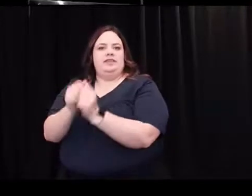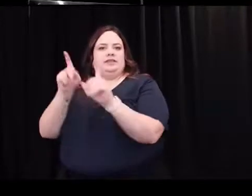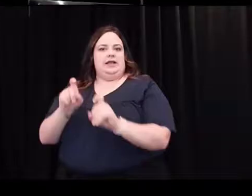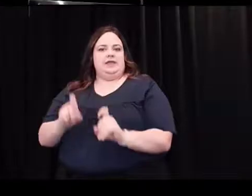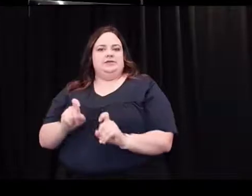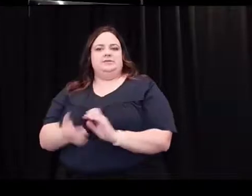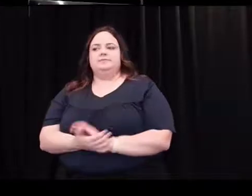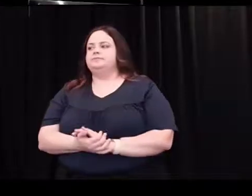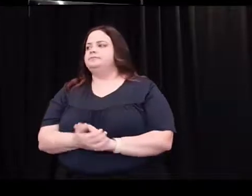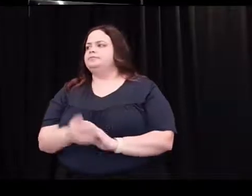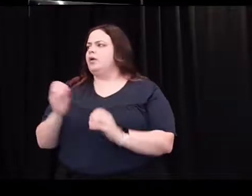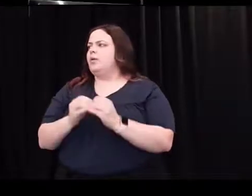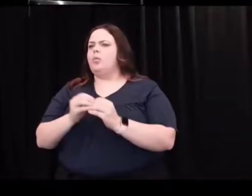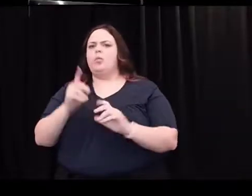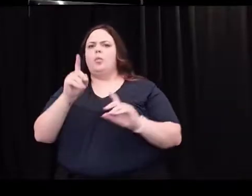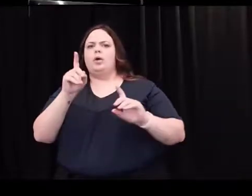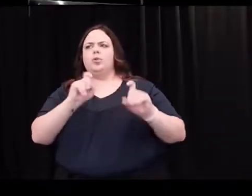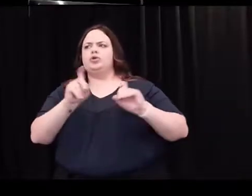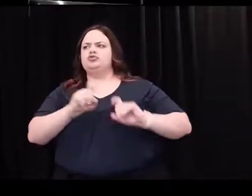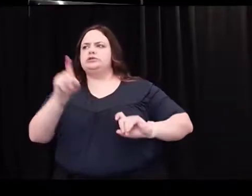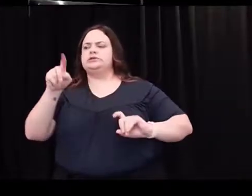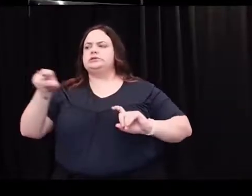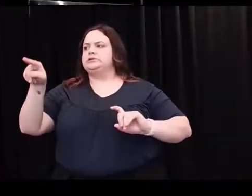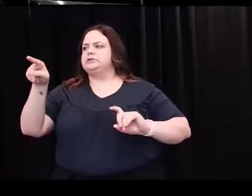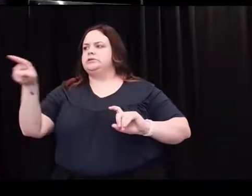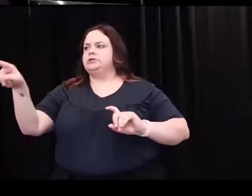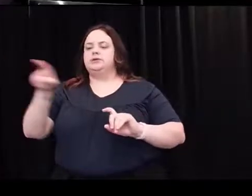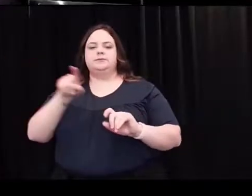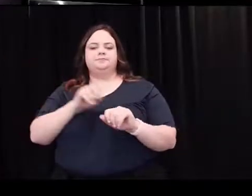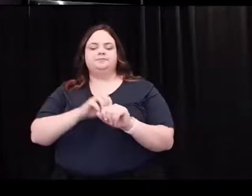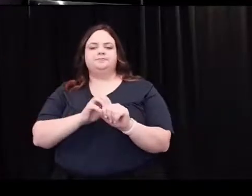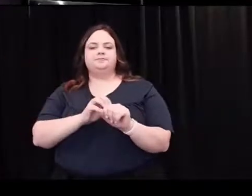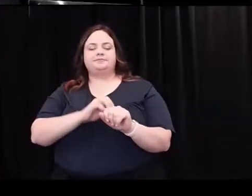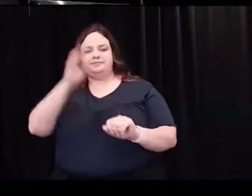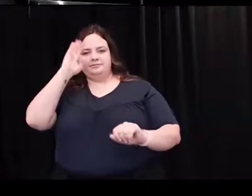question. [Angel] Okay, hi I'm Angel,